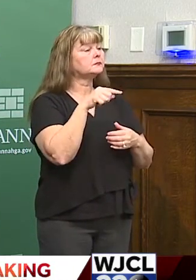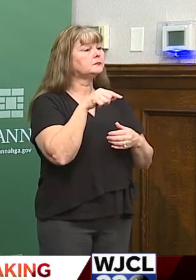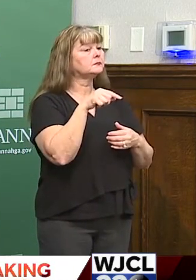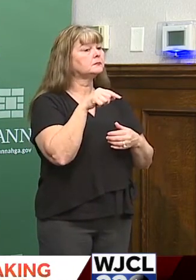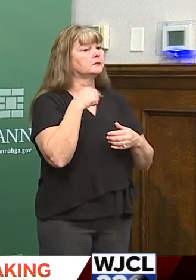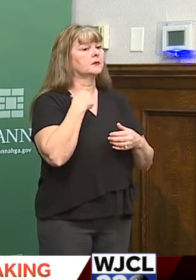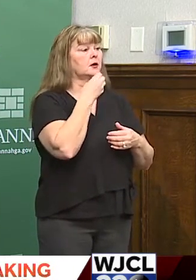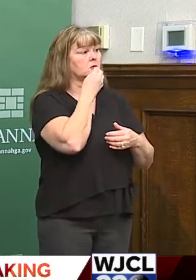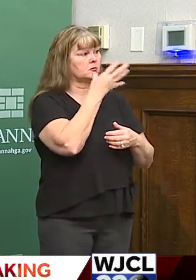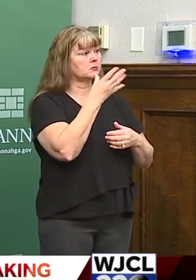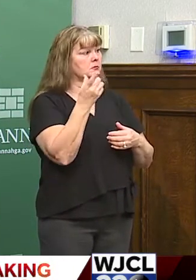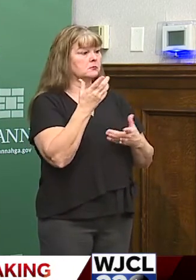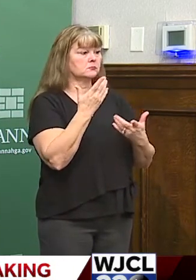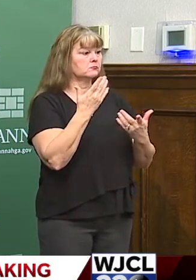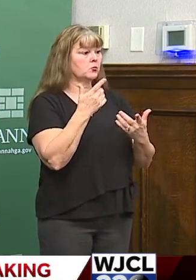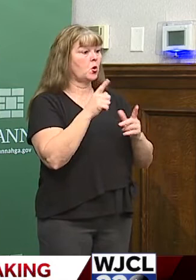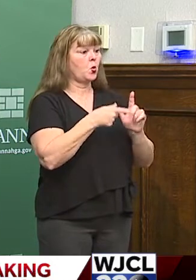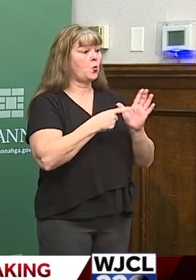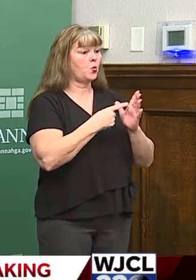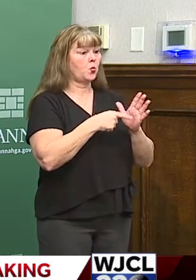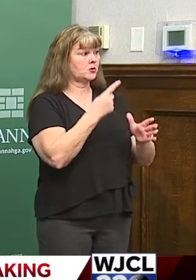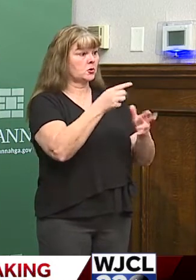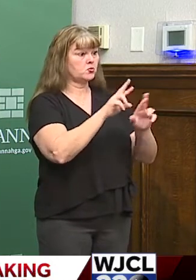WE'VE HAD TWO LOOK AT THE SITE AND GIVE US PROPOSALS.